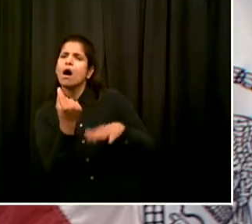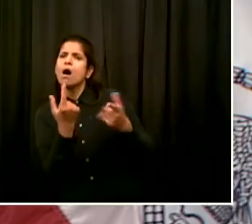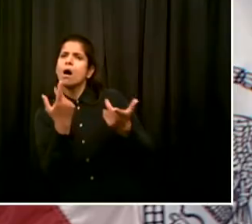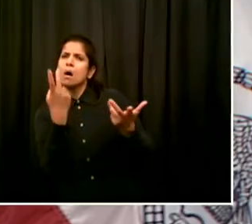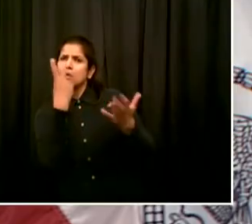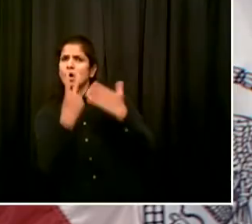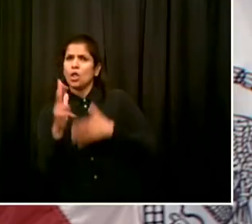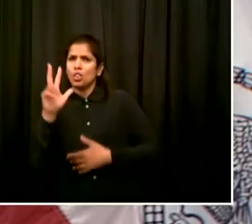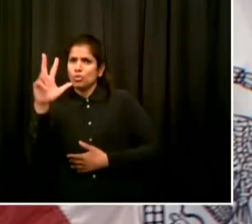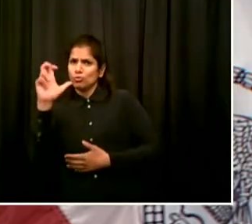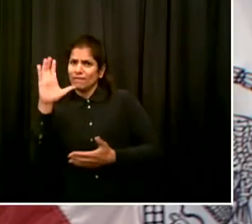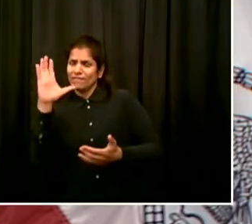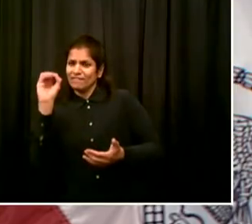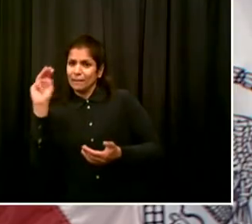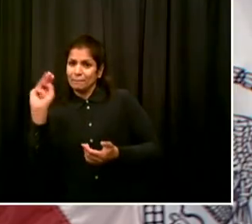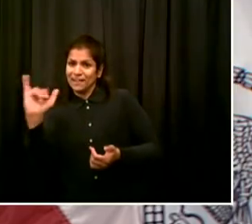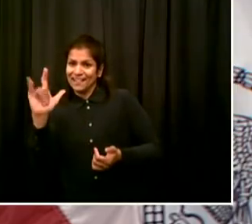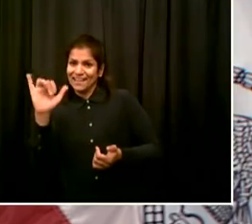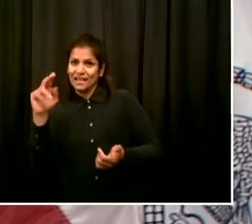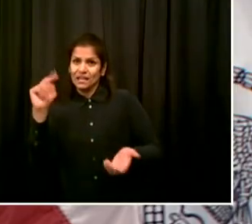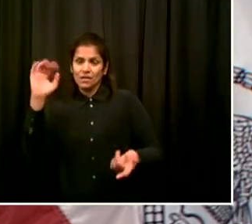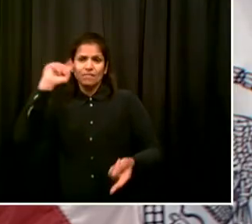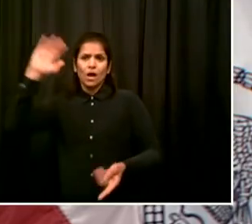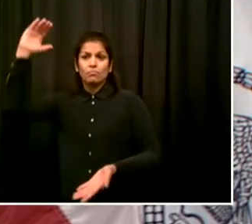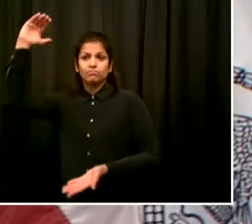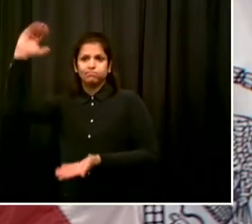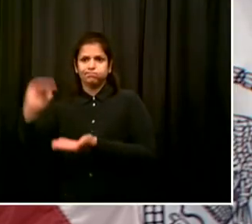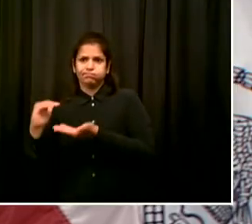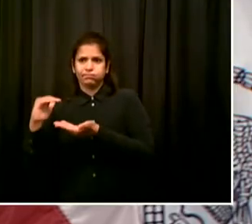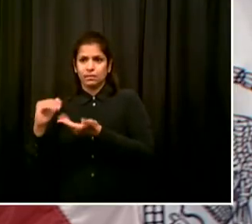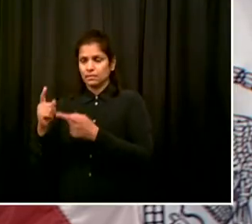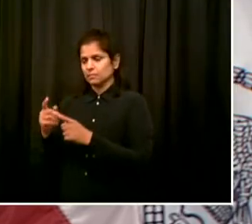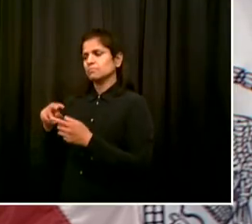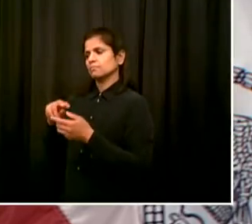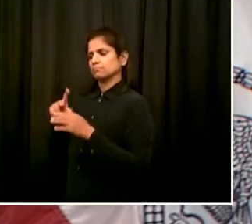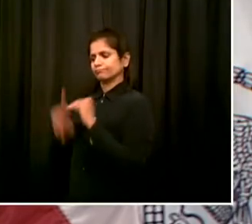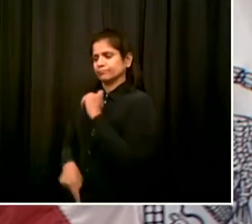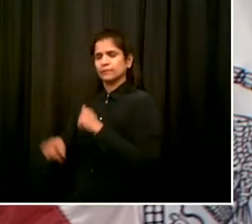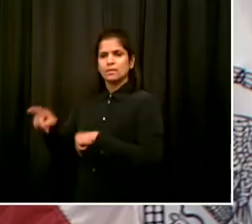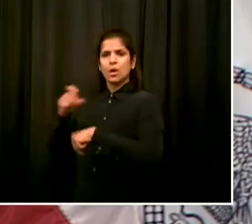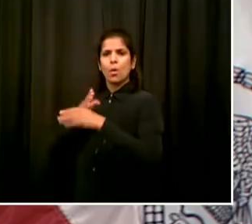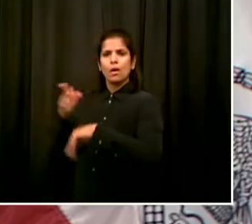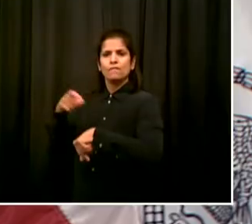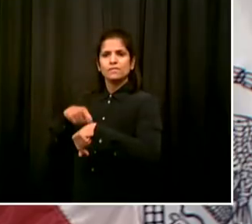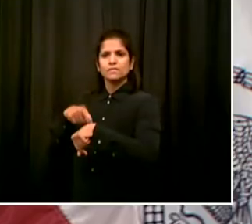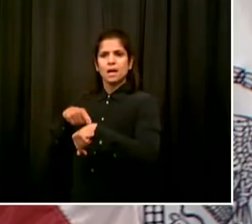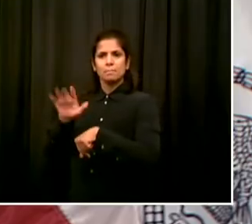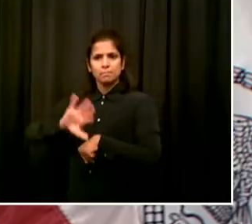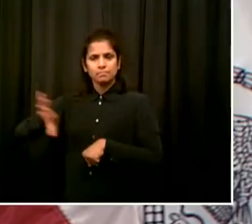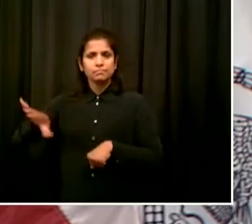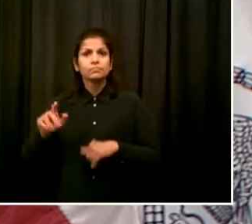WE ARE LOOKING AT THREE 50 MILLION D AN